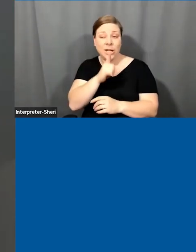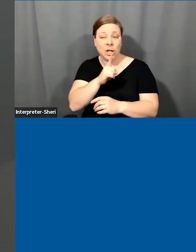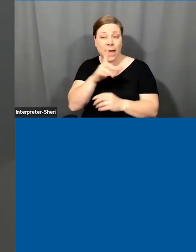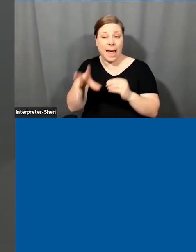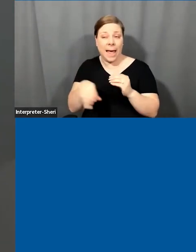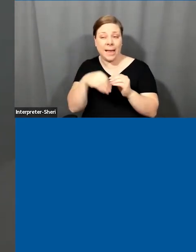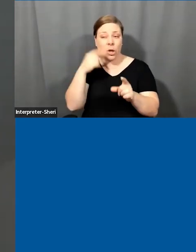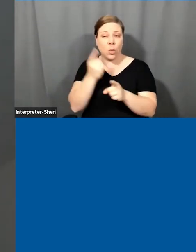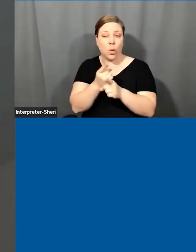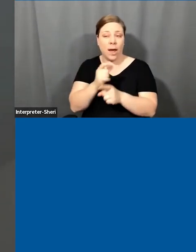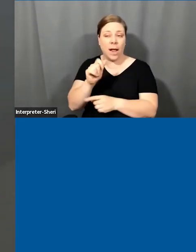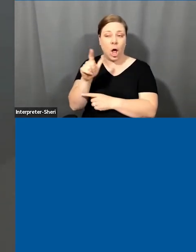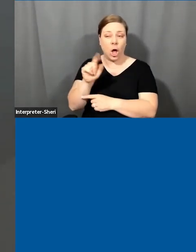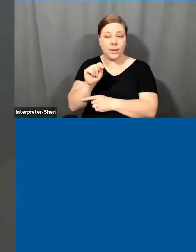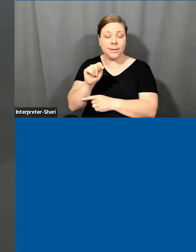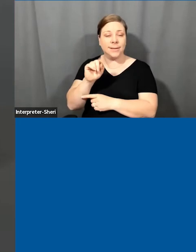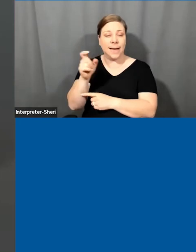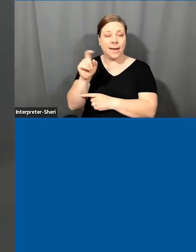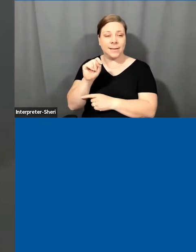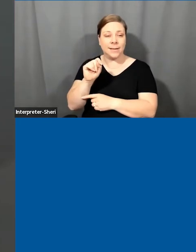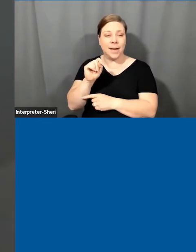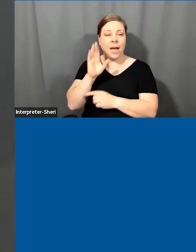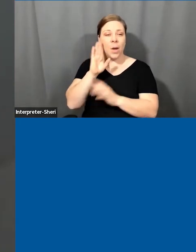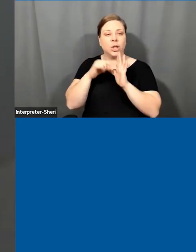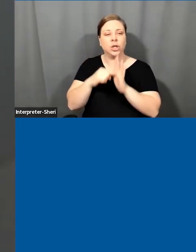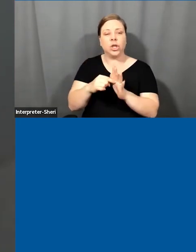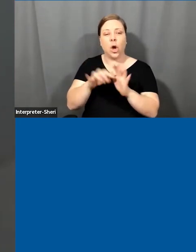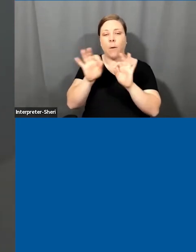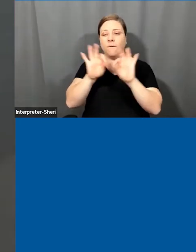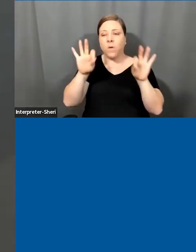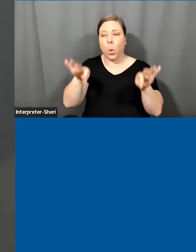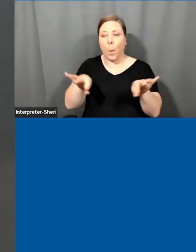It'll expose form fields and show you what the labels are for those